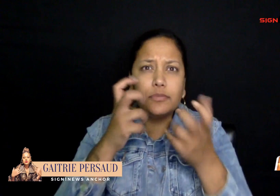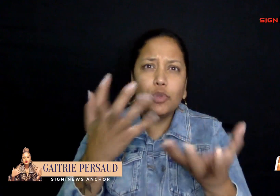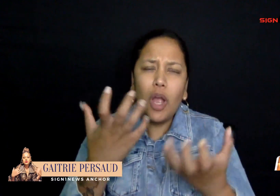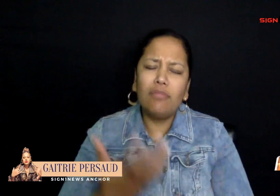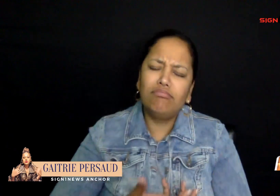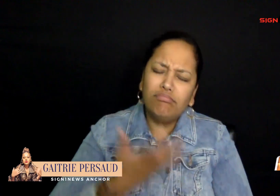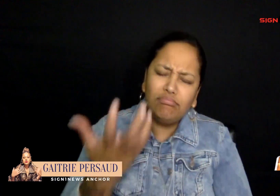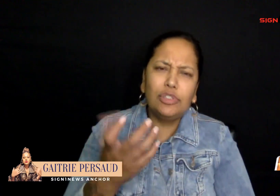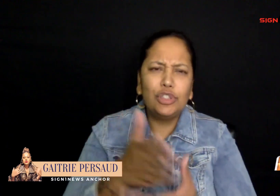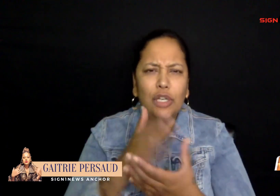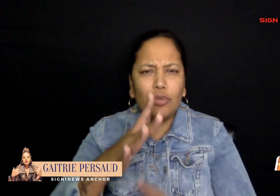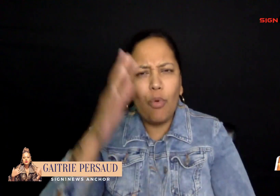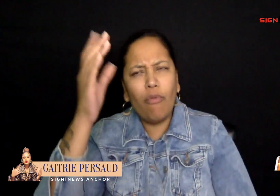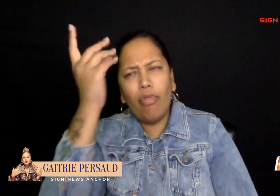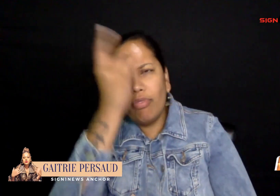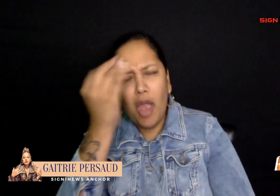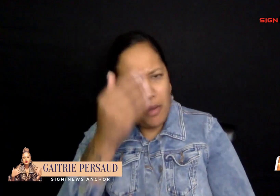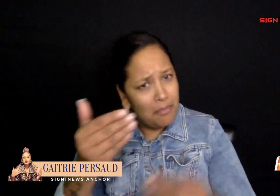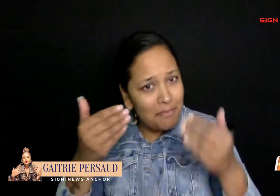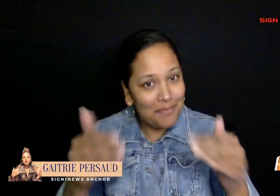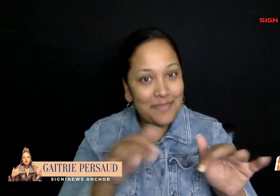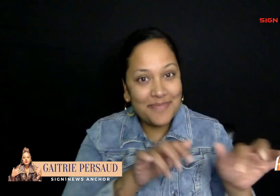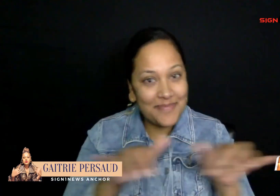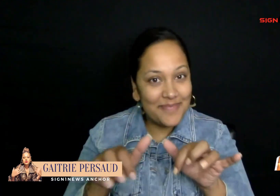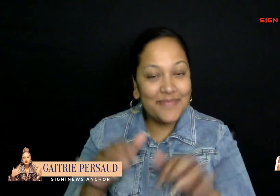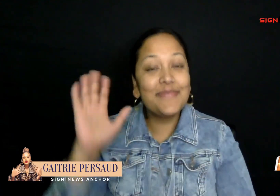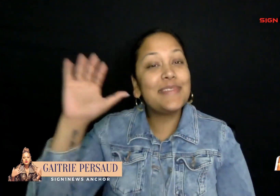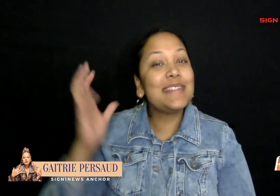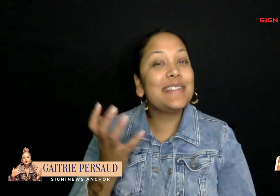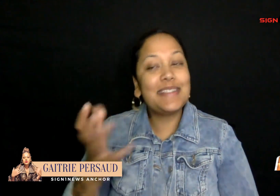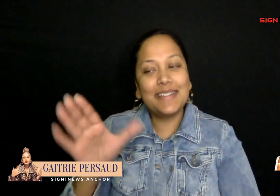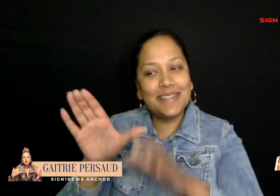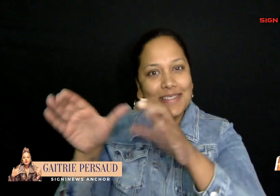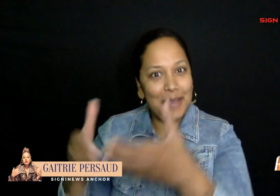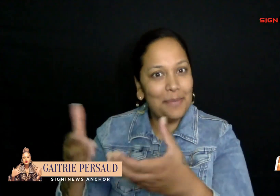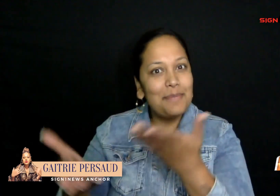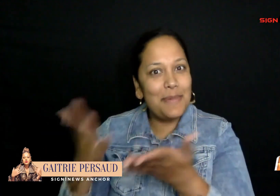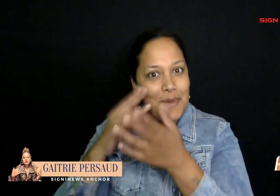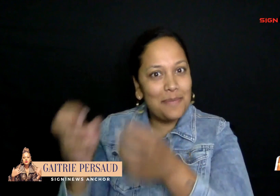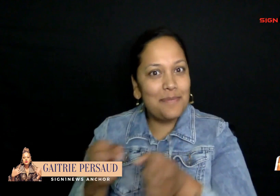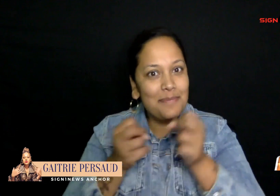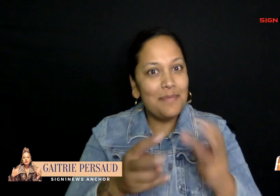if you post an interesting comment about this update we may add it at the bottom of the screen